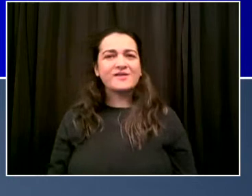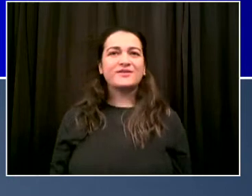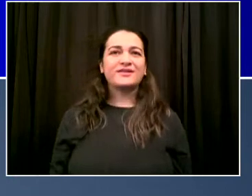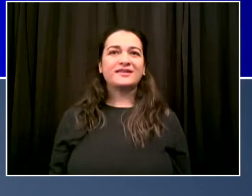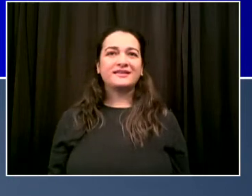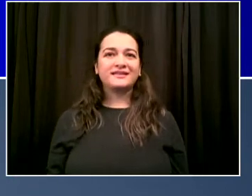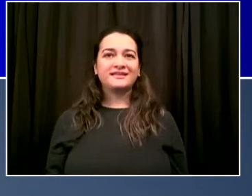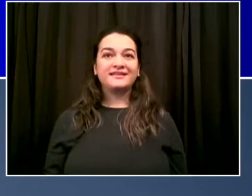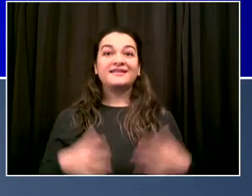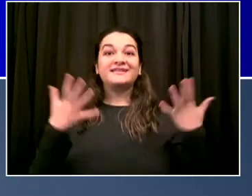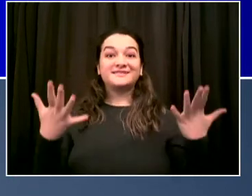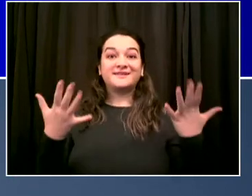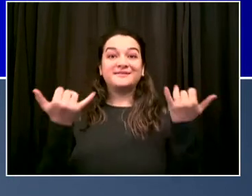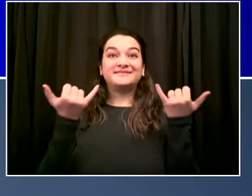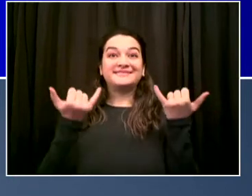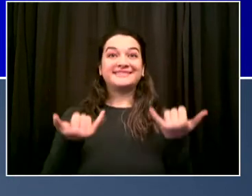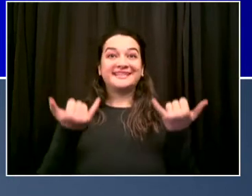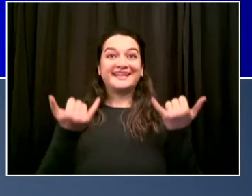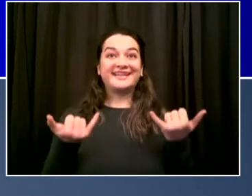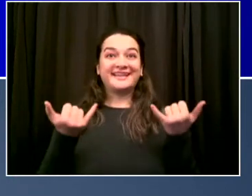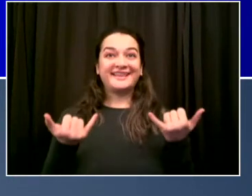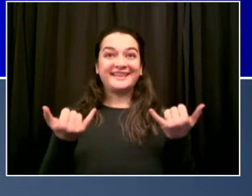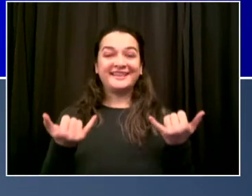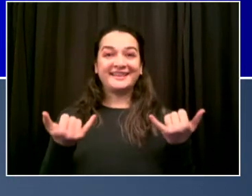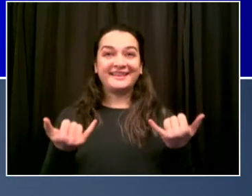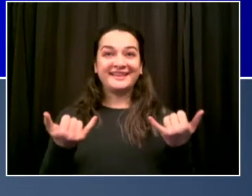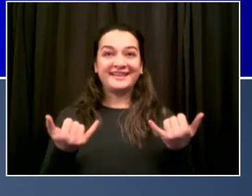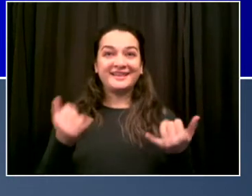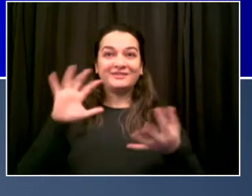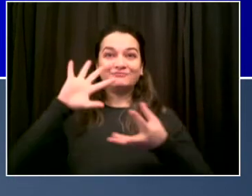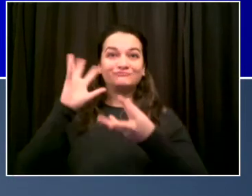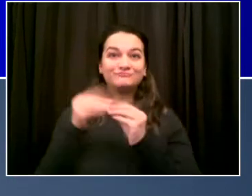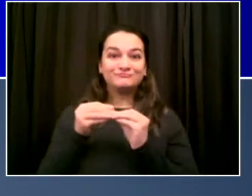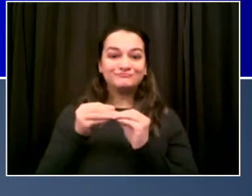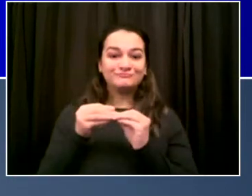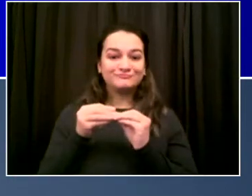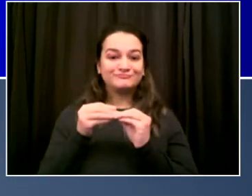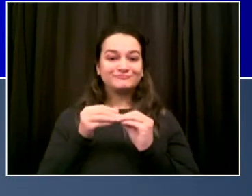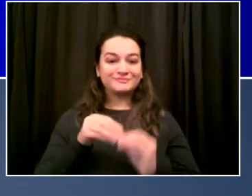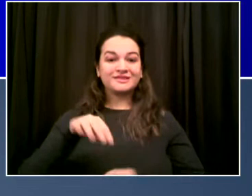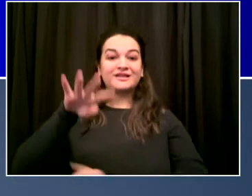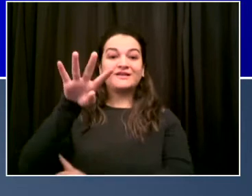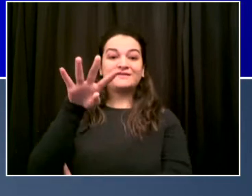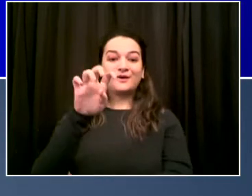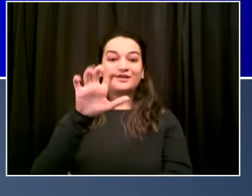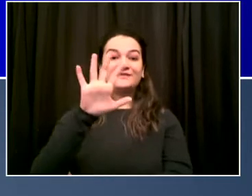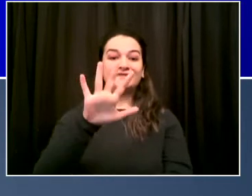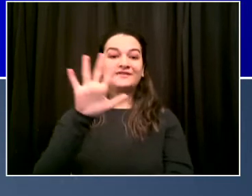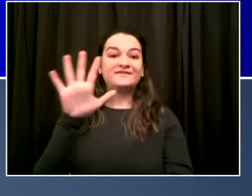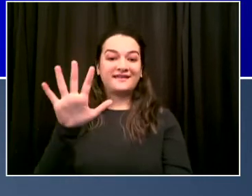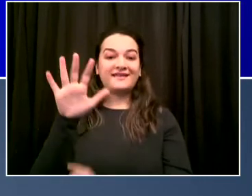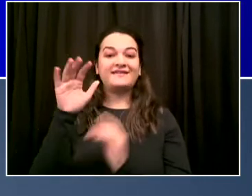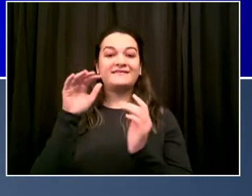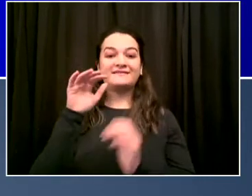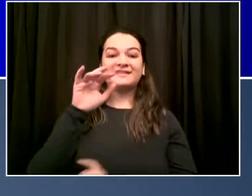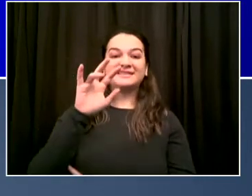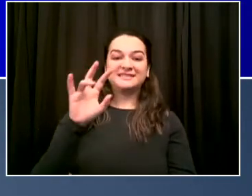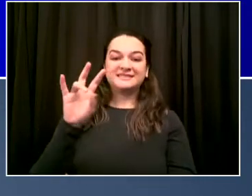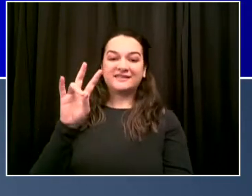VACCINATED AS OF